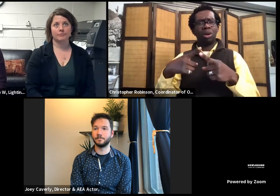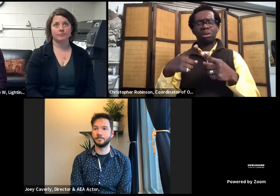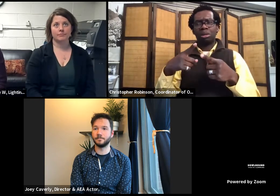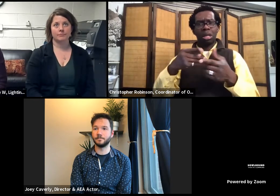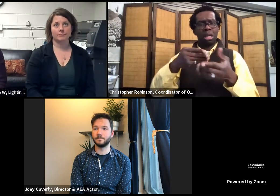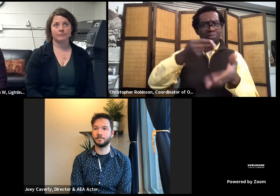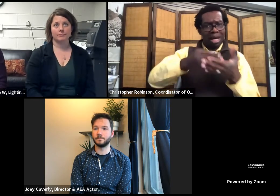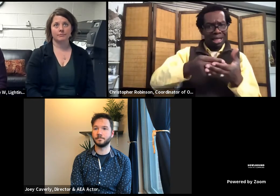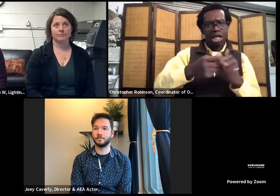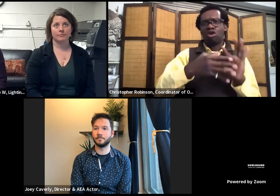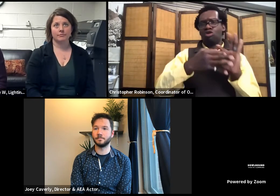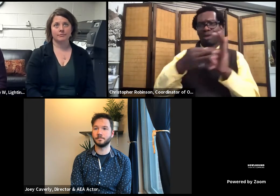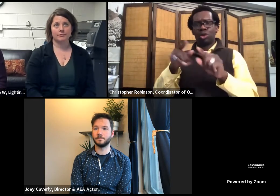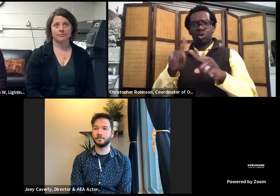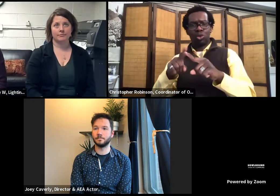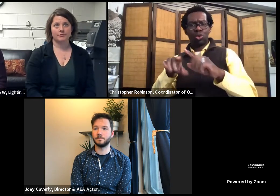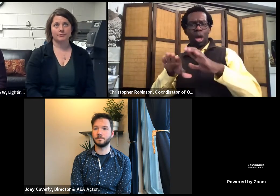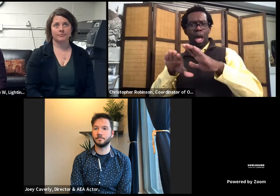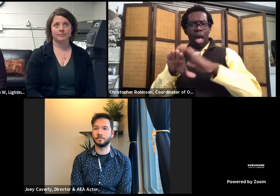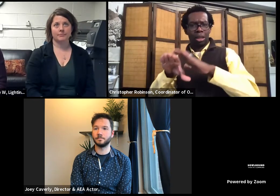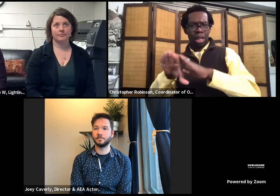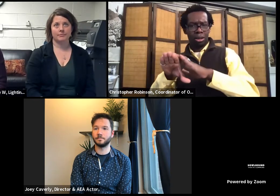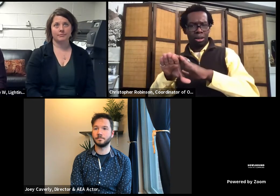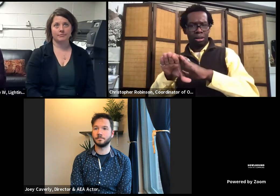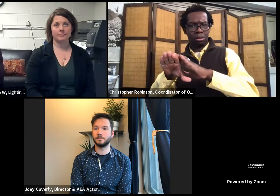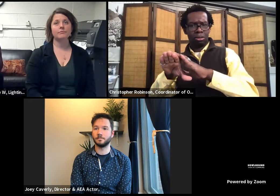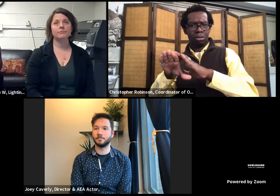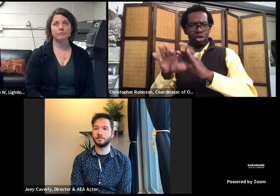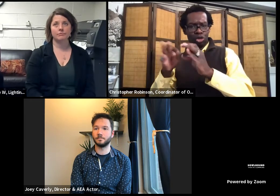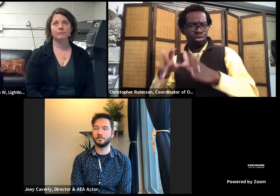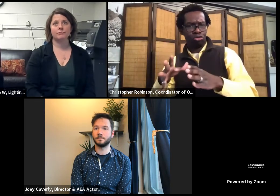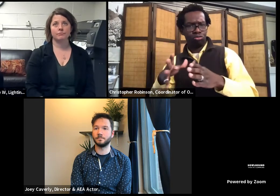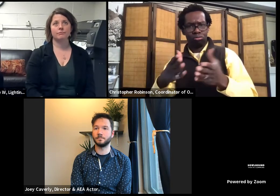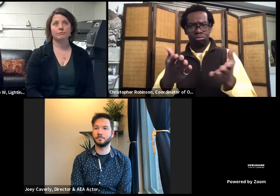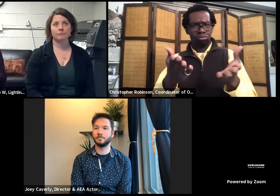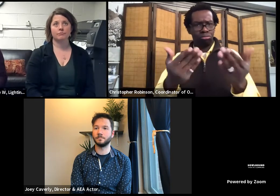So what can you share about this, the money related to access?